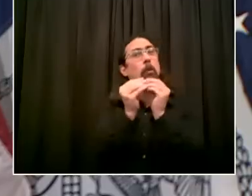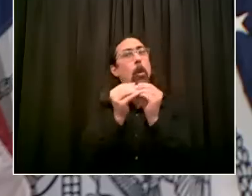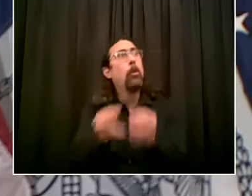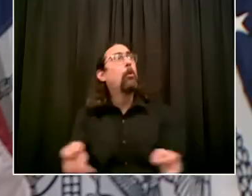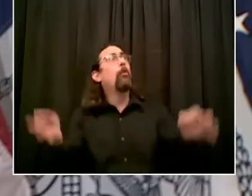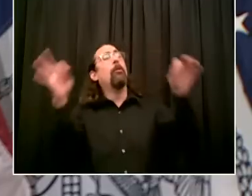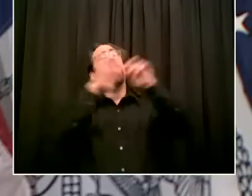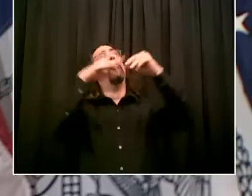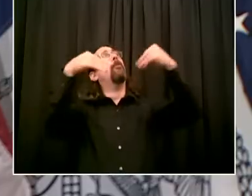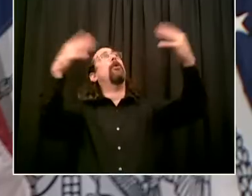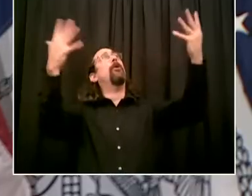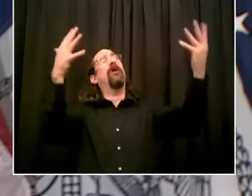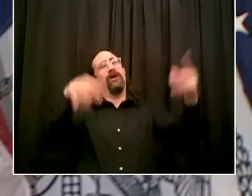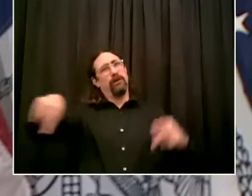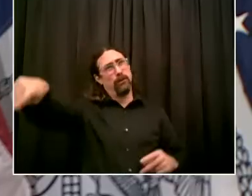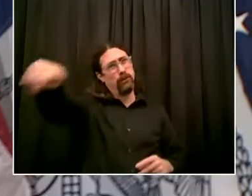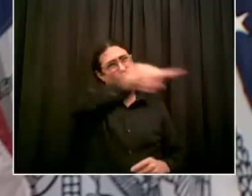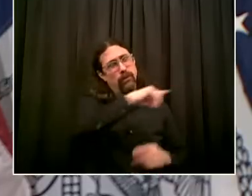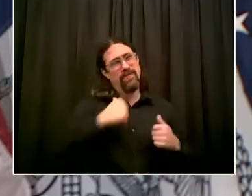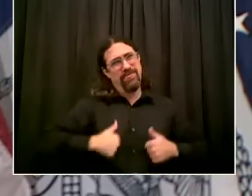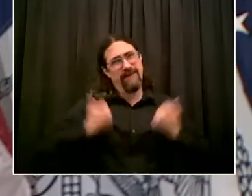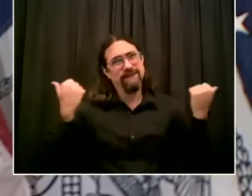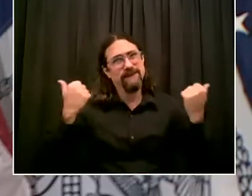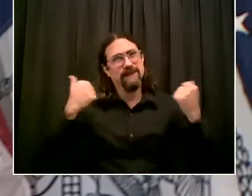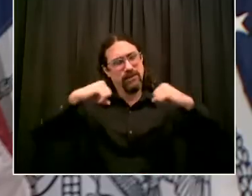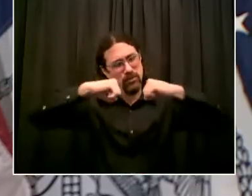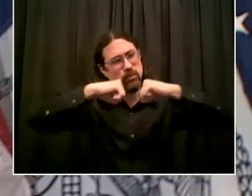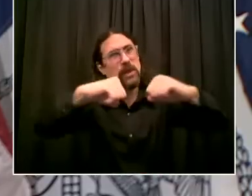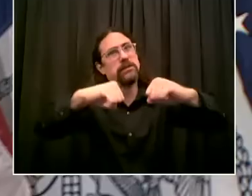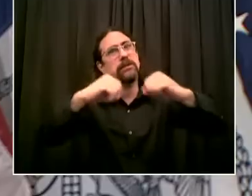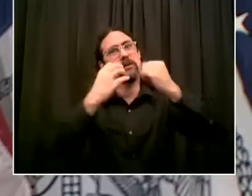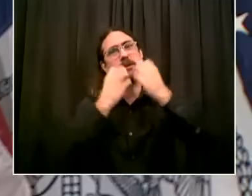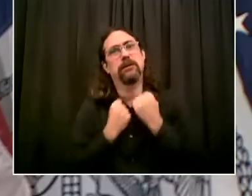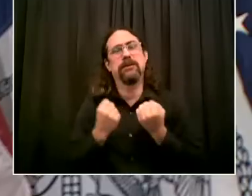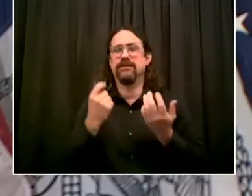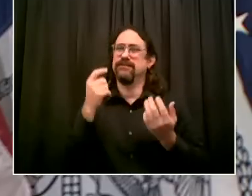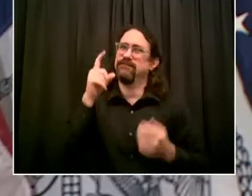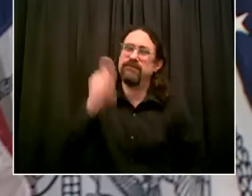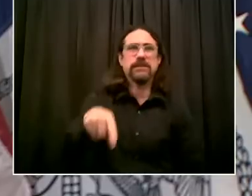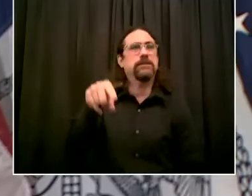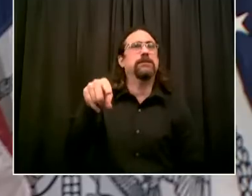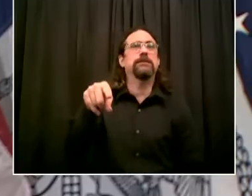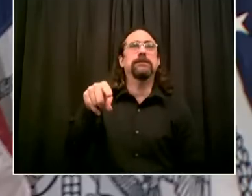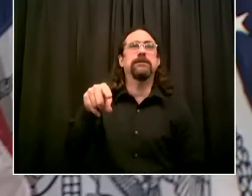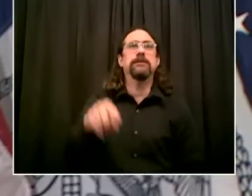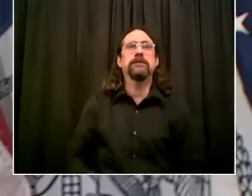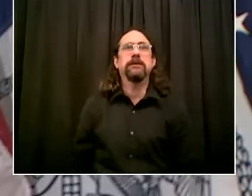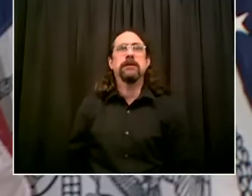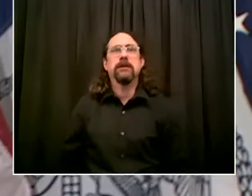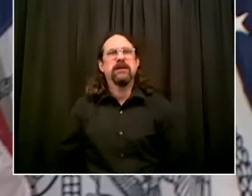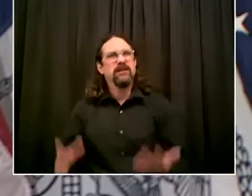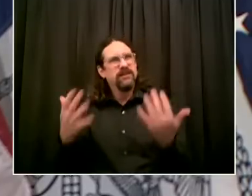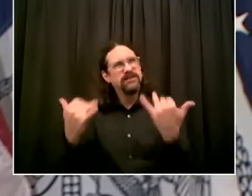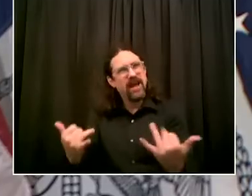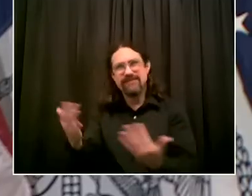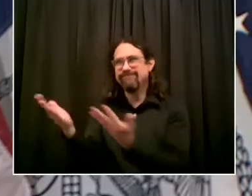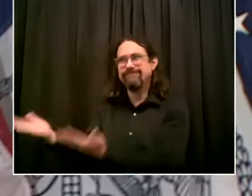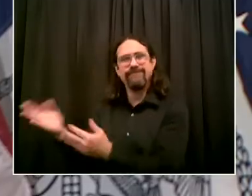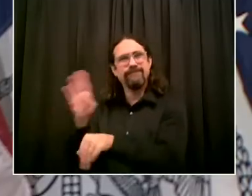EVERYOONE FROM THIS DISEASE. A LOT OF QUESTIONONAMS ONONG SMAA LLBBIUSNESS OWNERS. HOW DO THEY NAVIGATE THIS